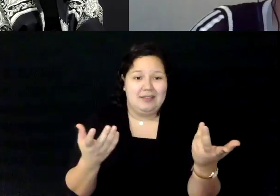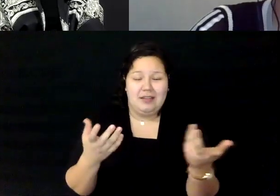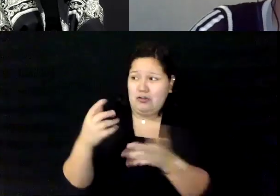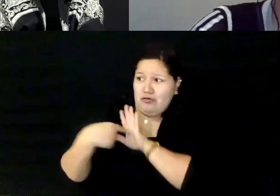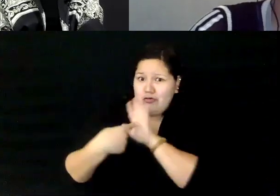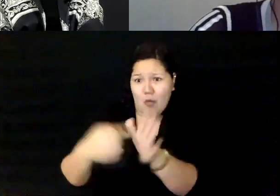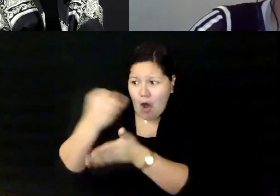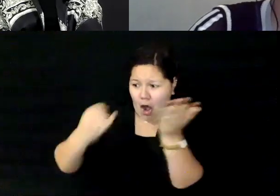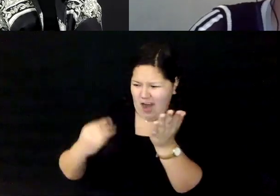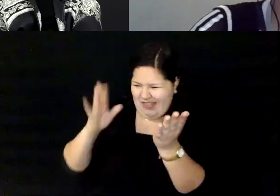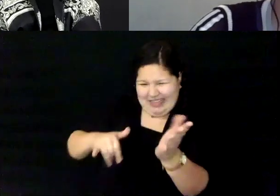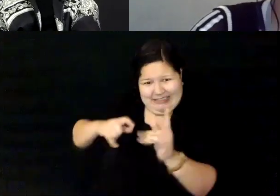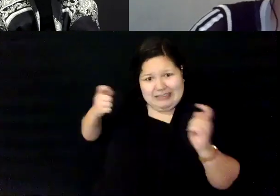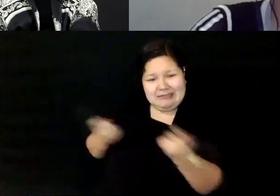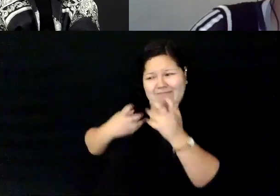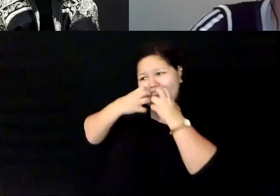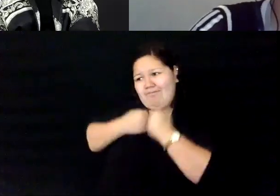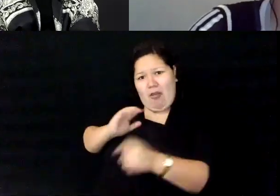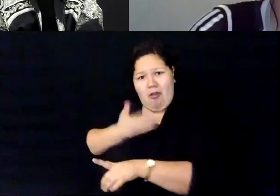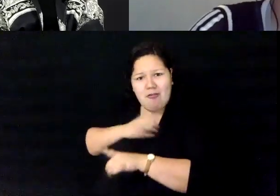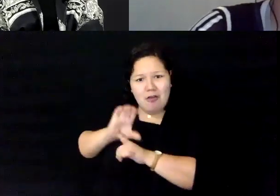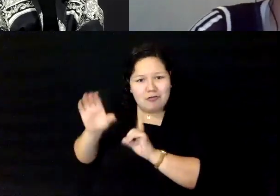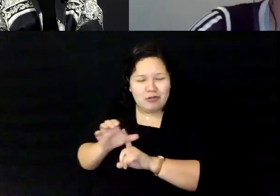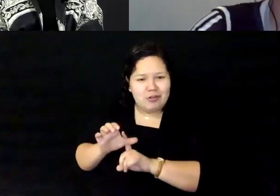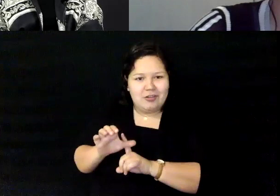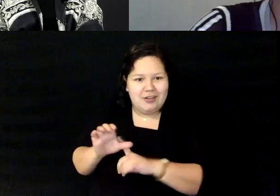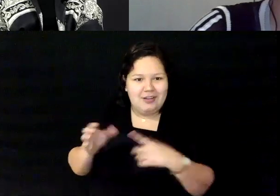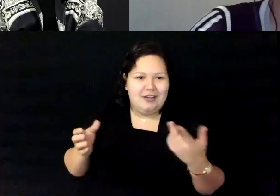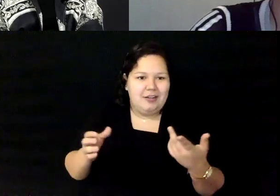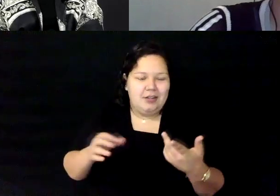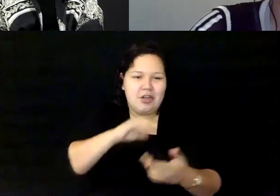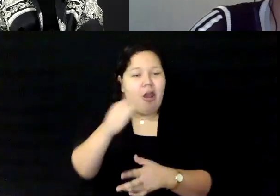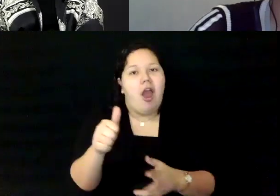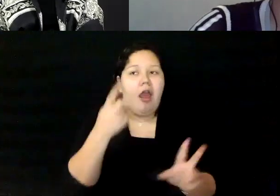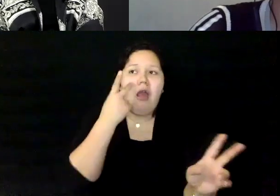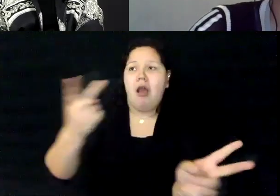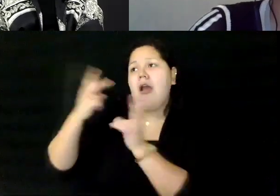culture, yeah, that celebrates us instead of like, you know, reflecting on the painful past that we